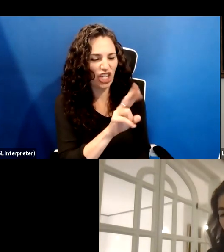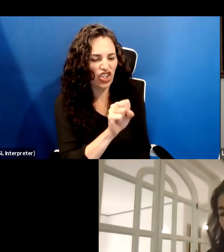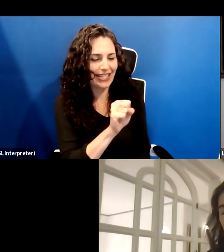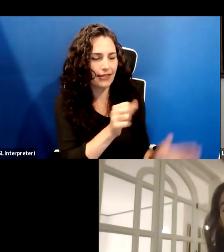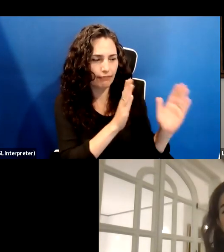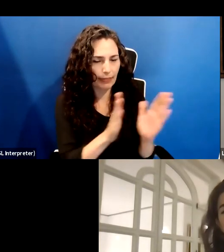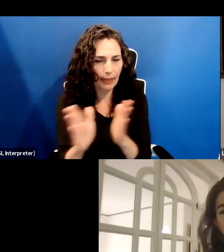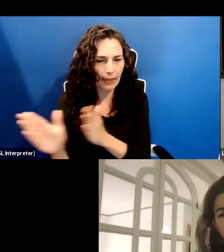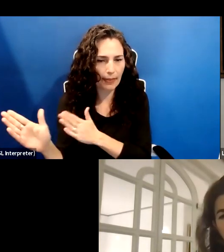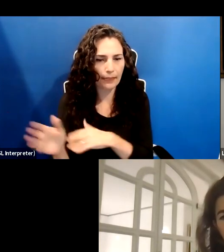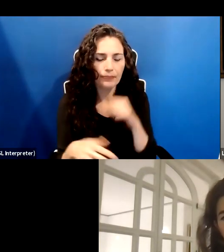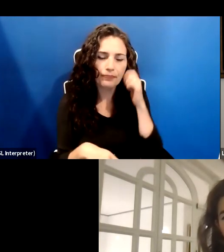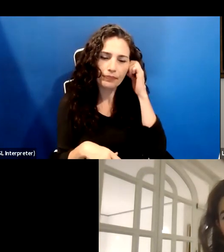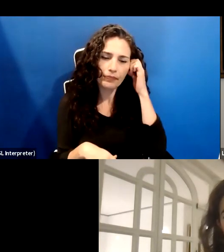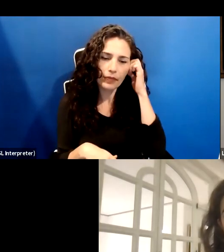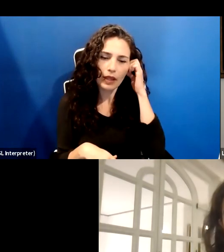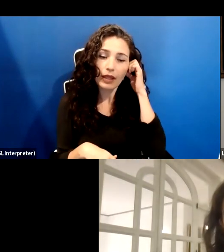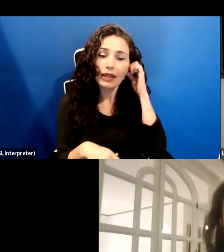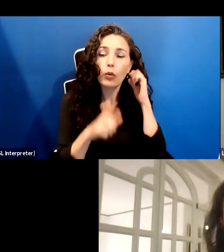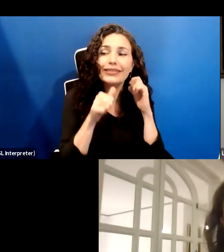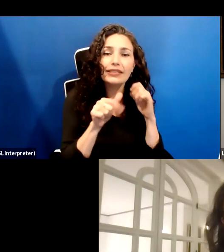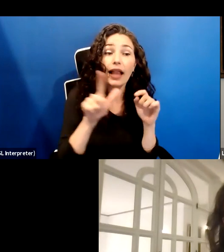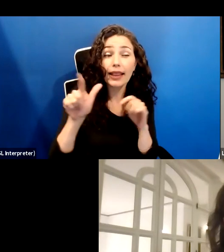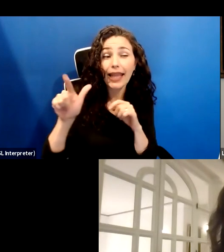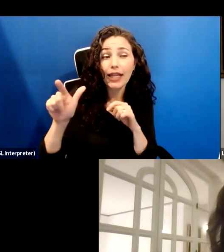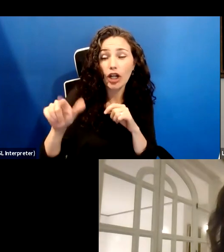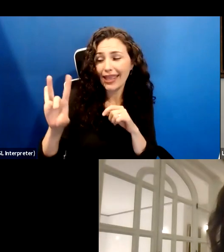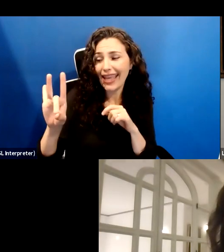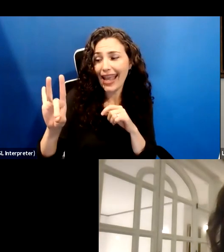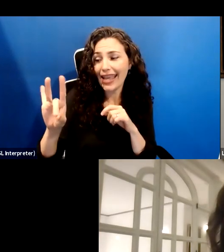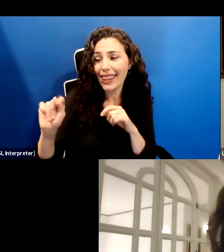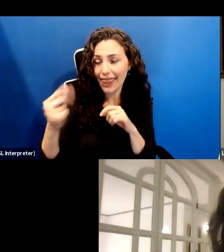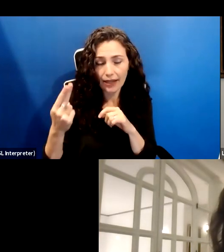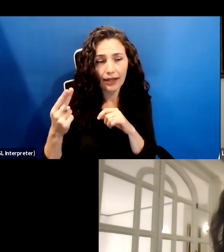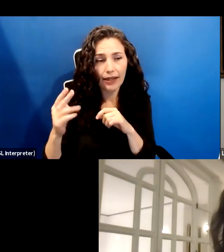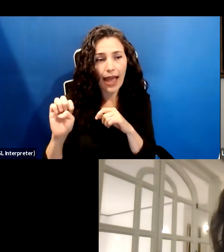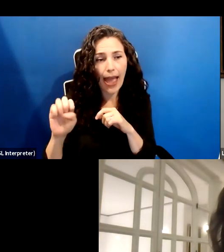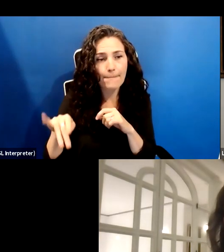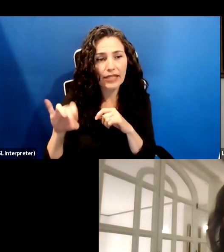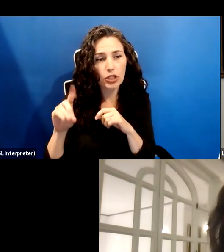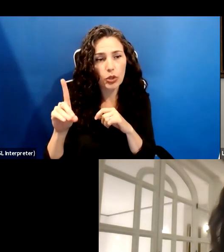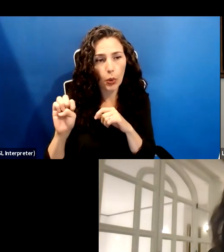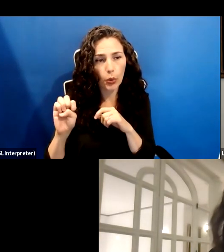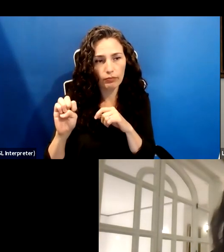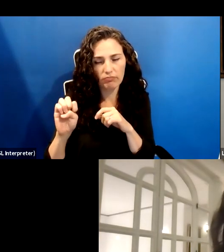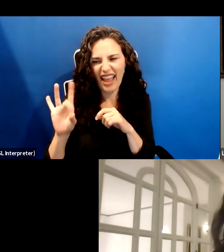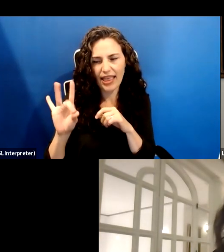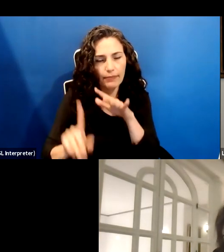it's not until the eighth episode that you really start to understand some of the misogyny